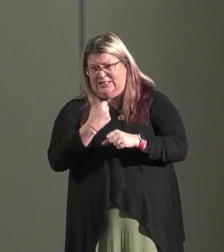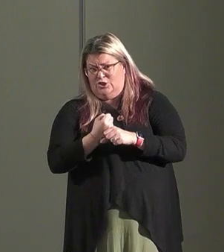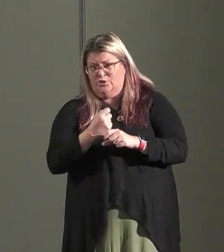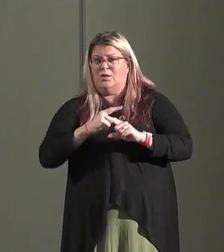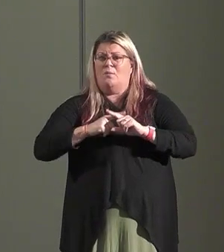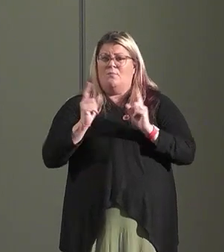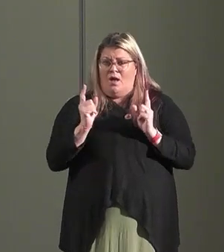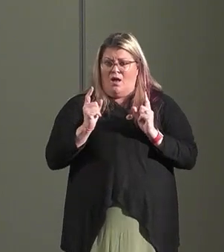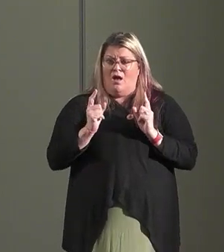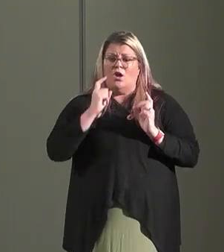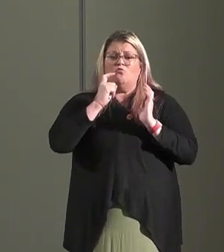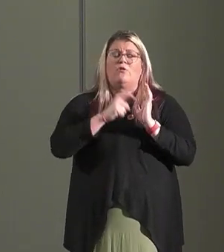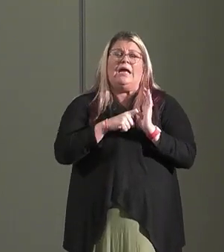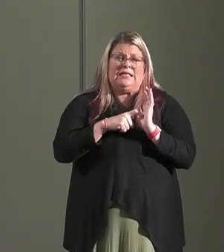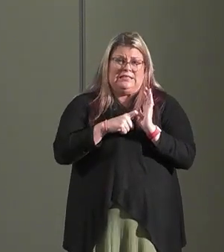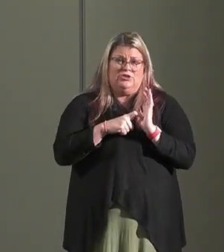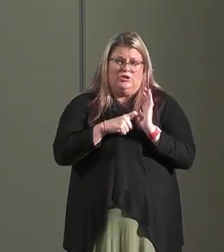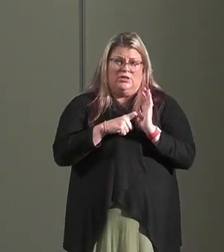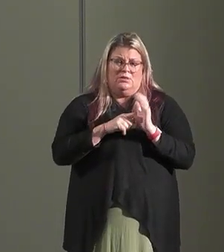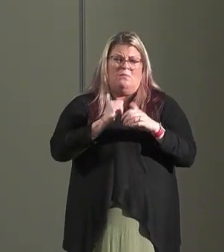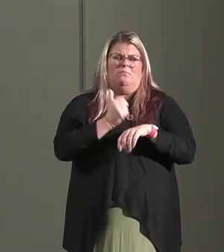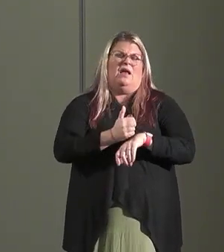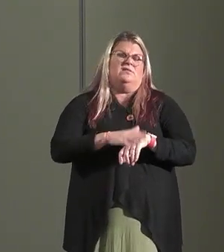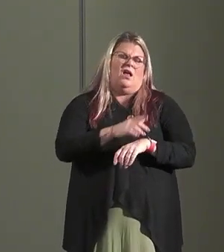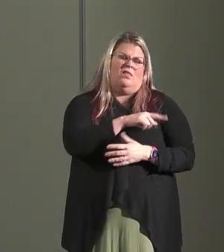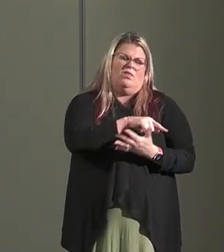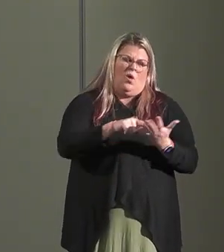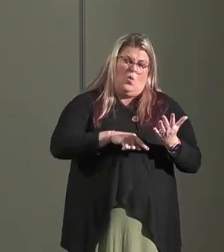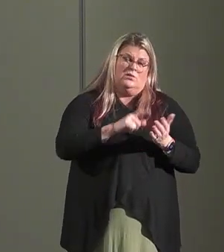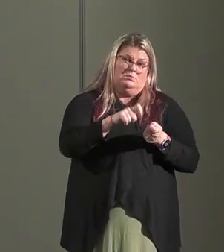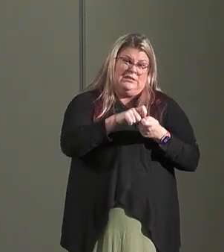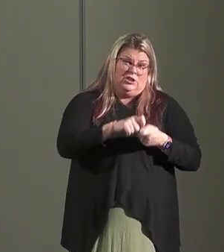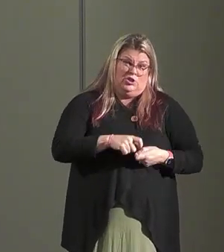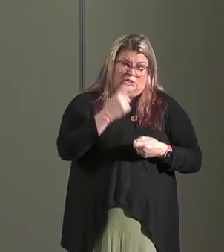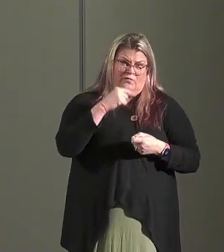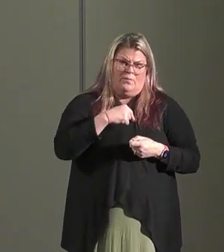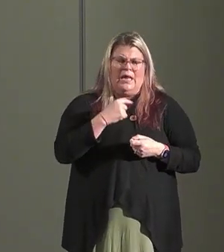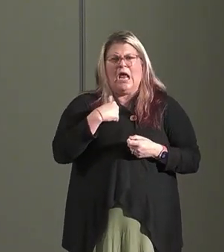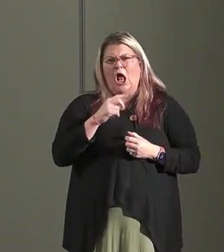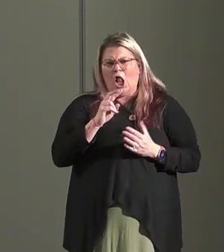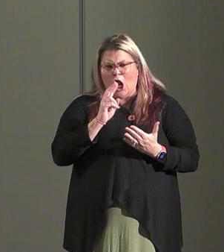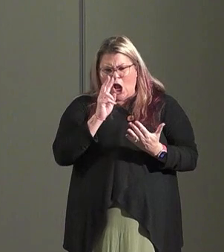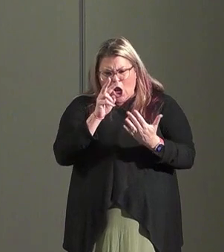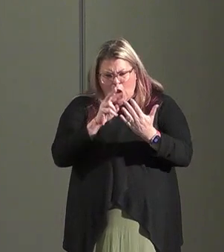recommendation, based on the particulars, for me I've looked over the list of what